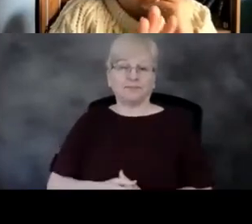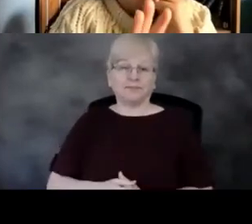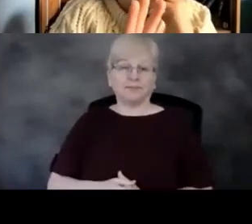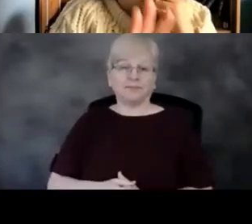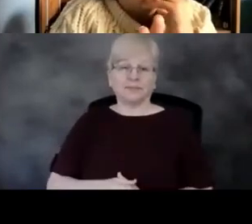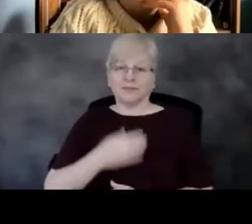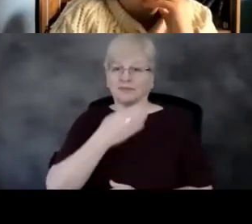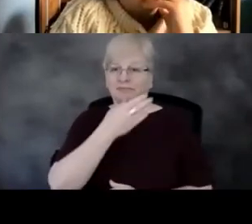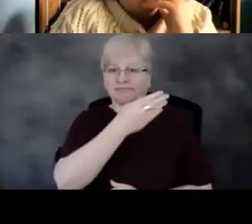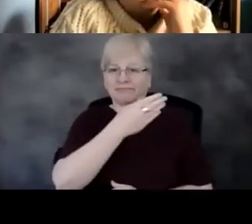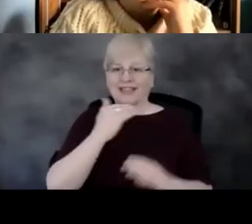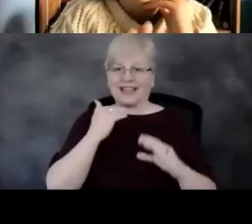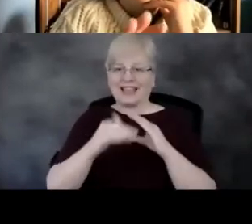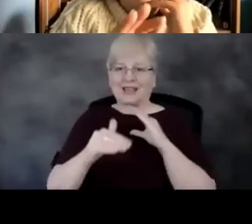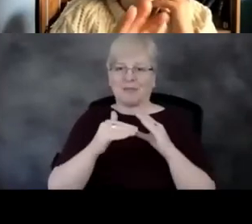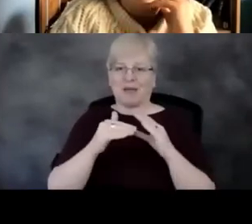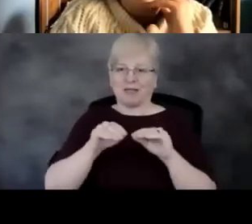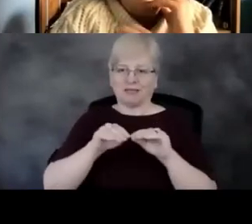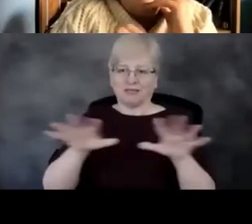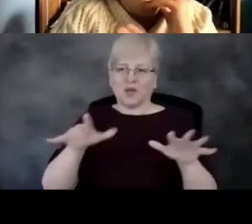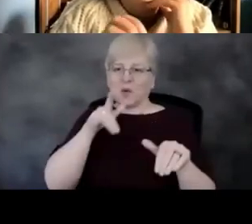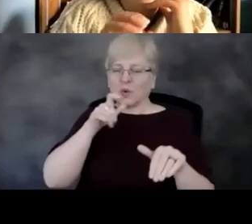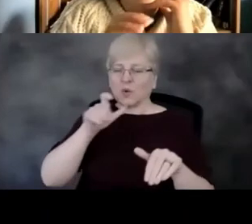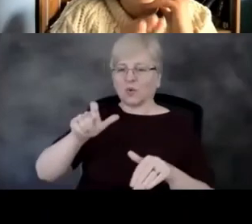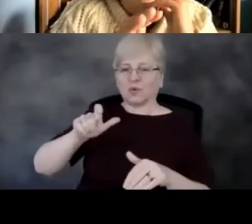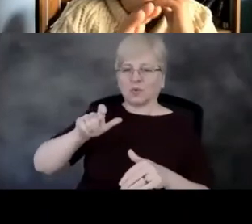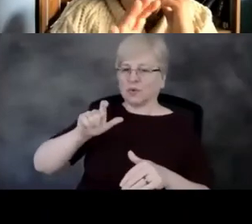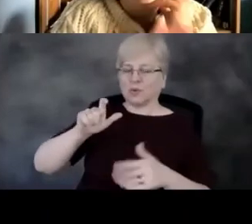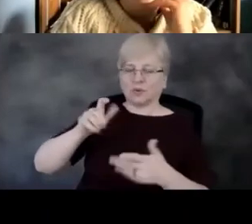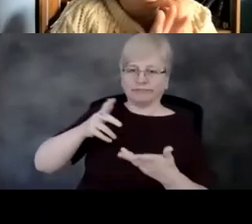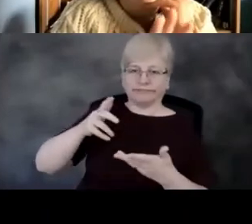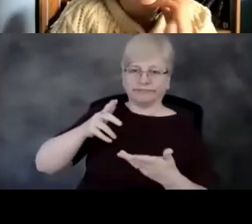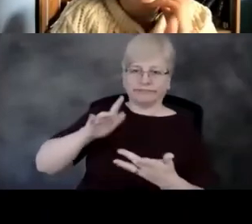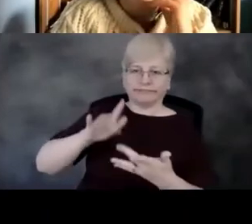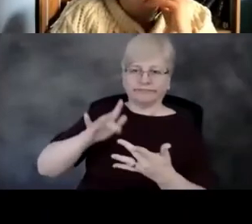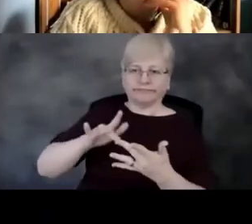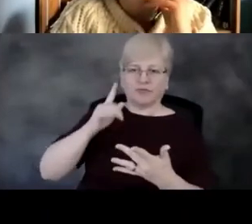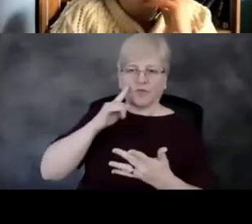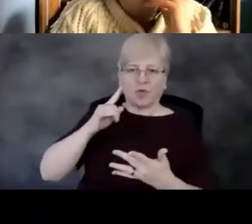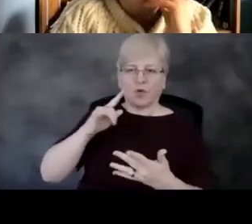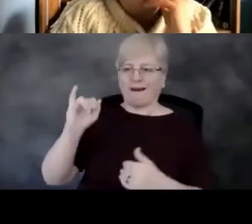of hoodoo reach out to if you need support with iPresentation just general tech support,